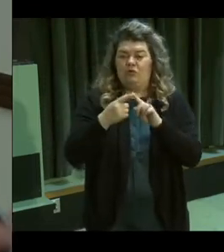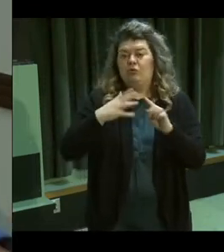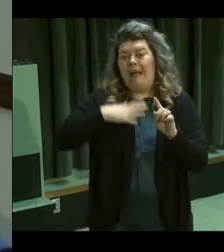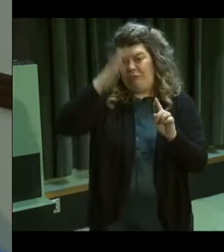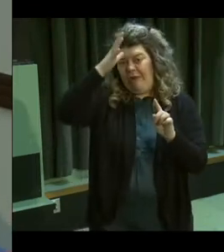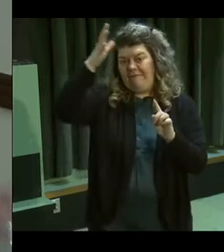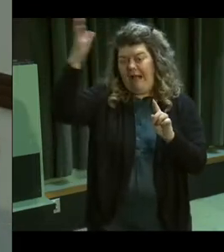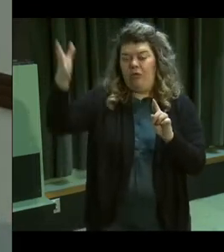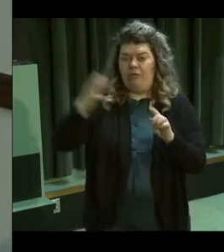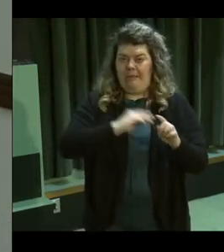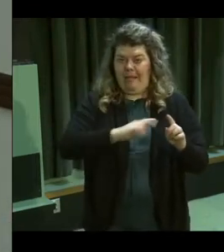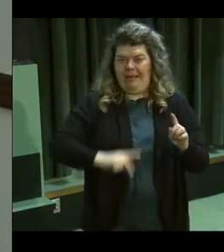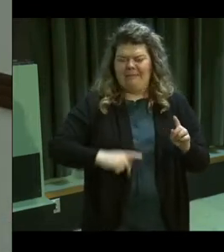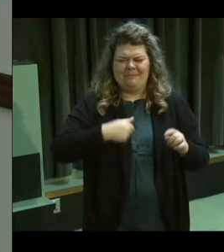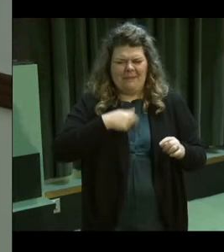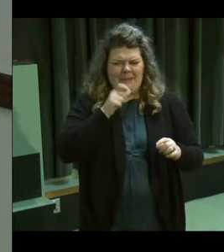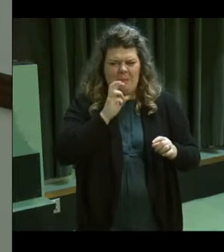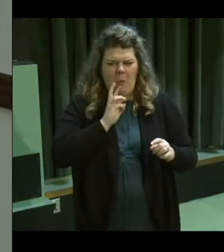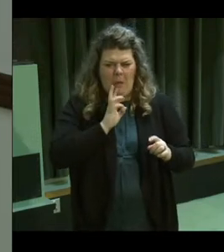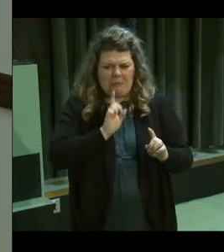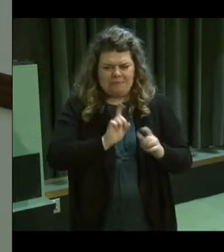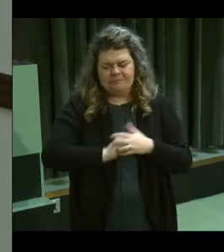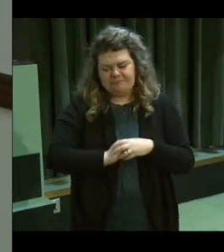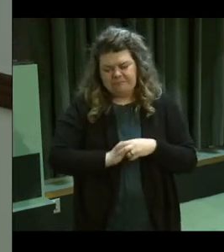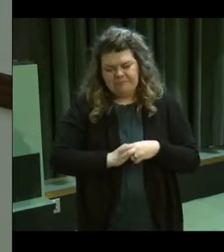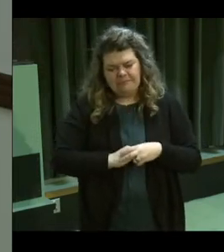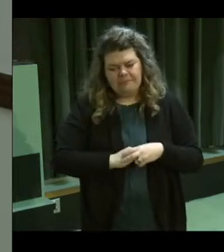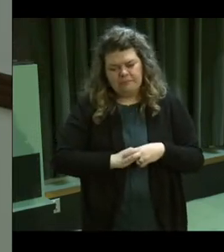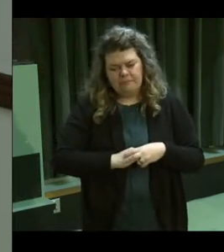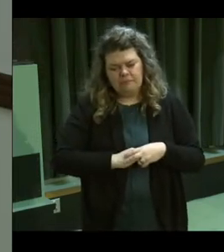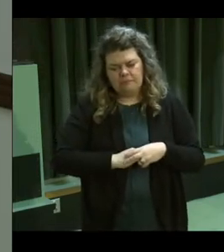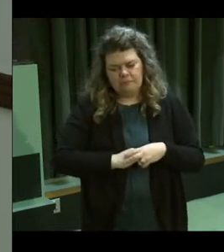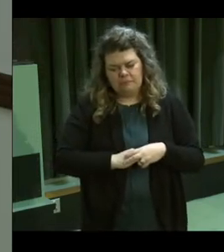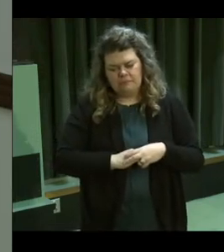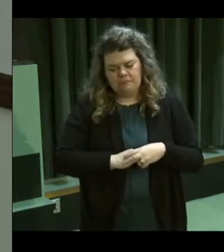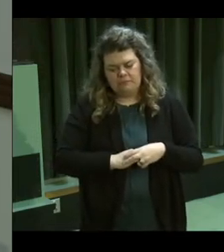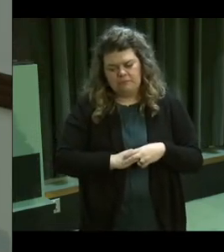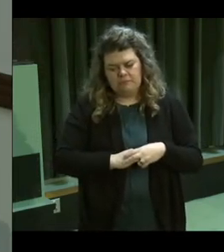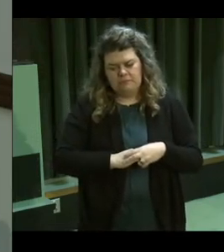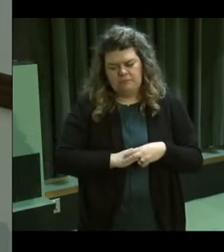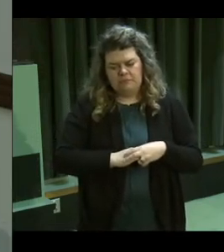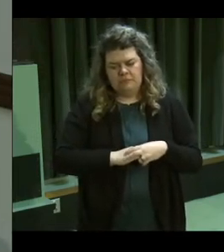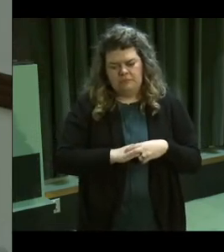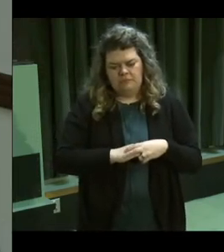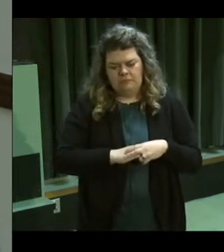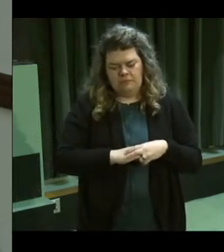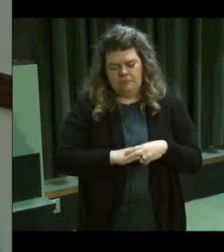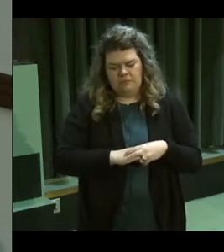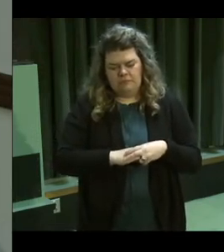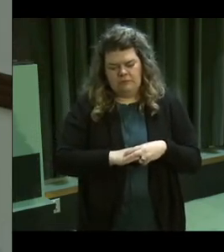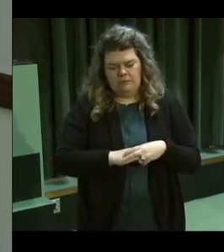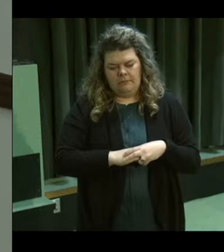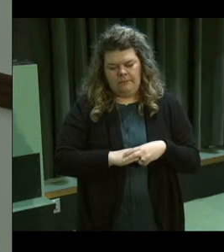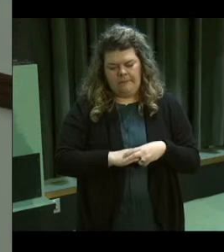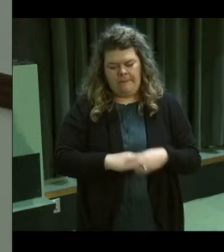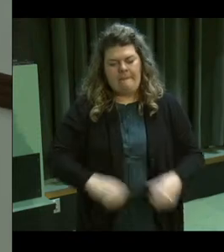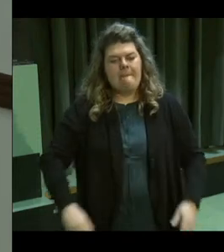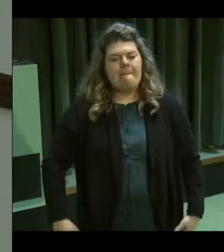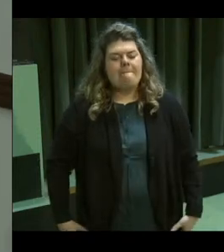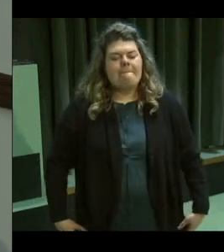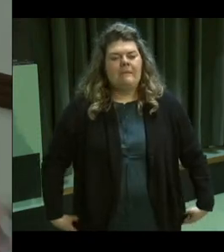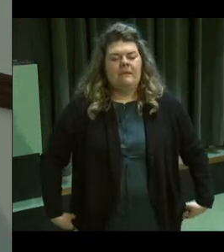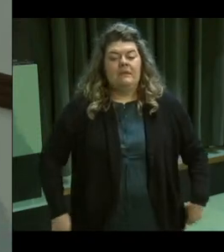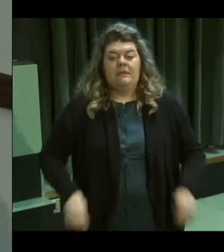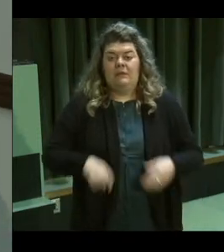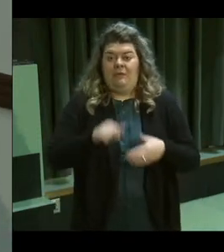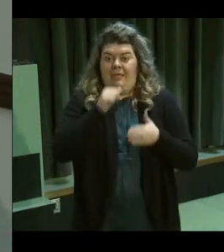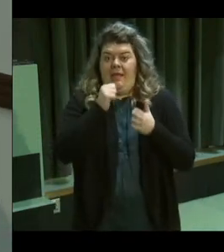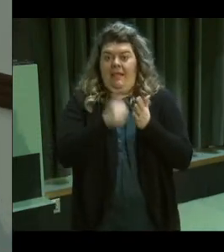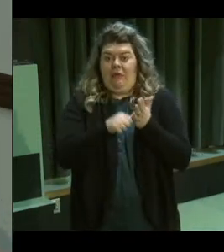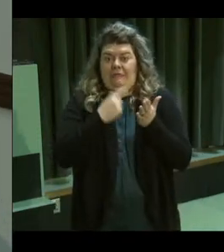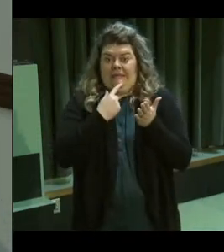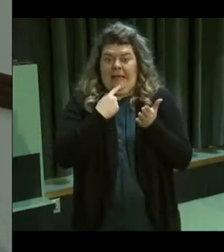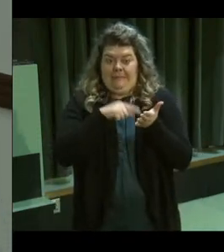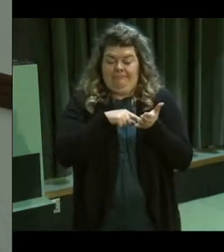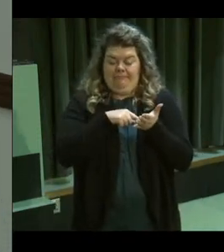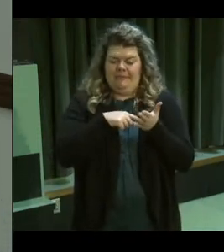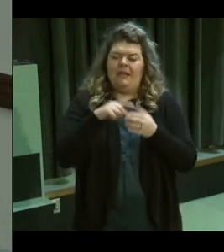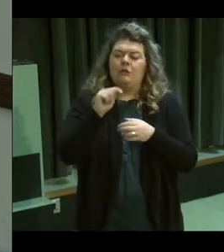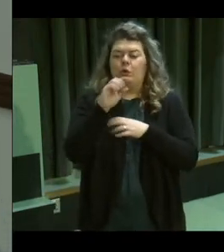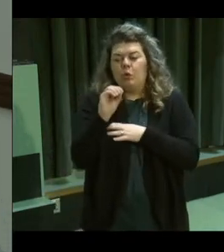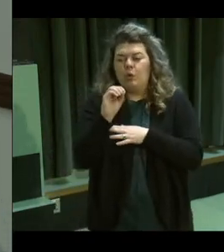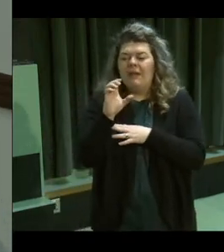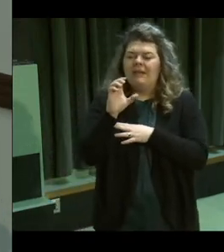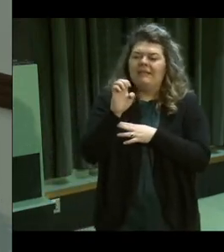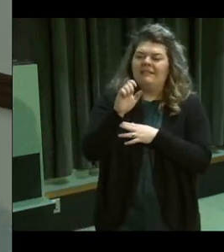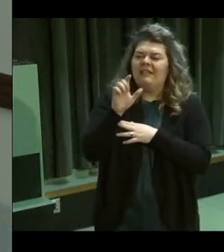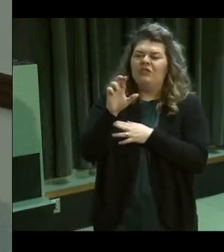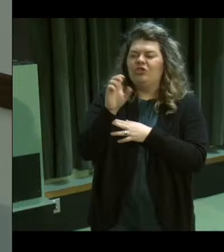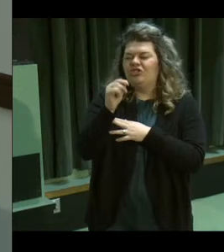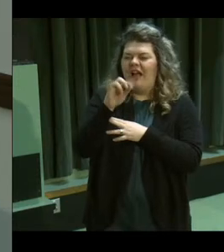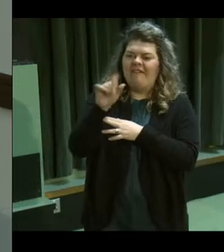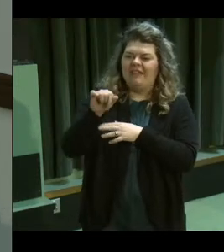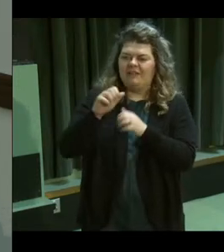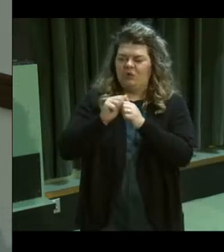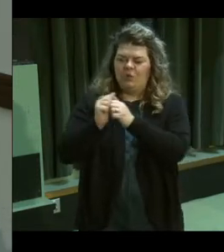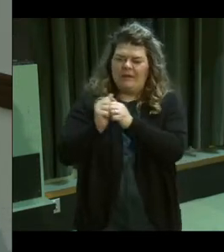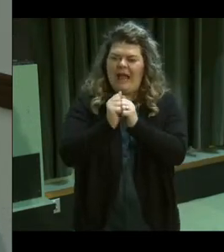I'm going to take some water